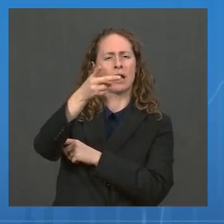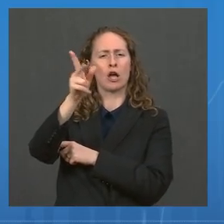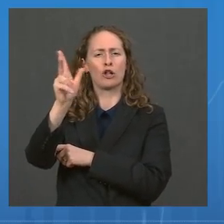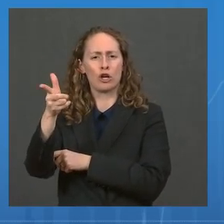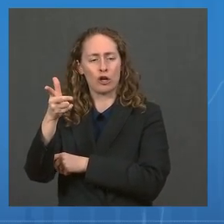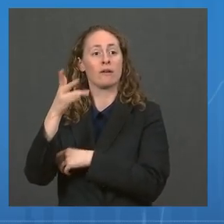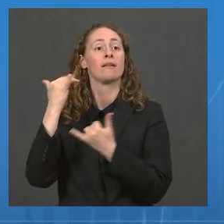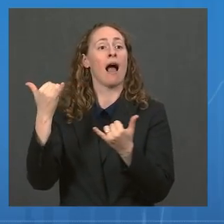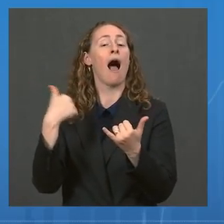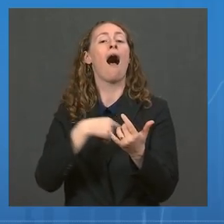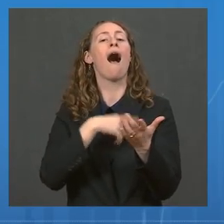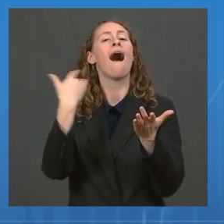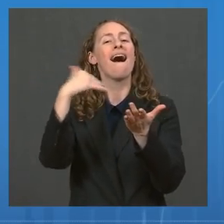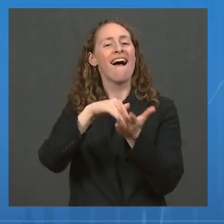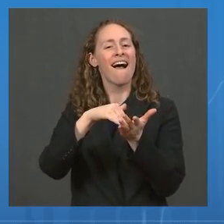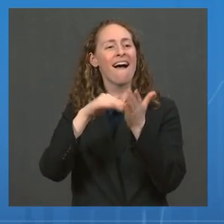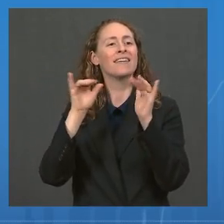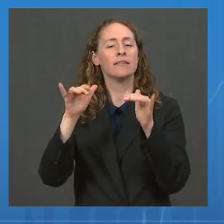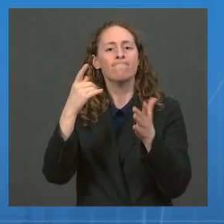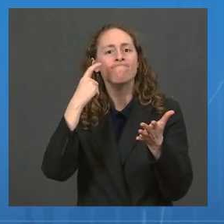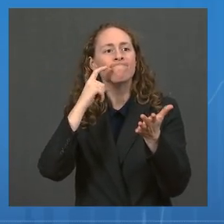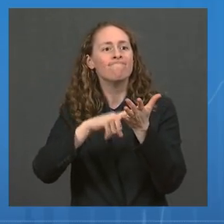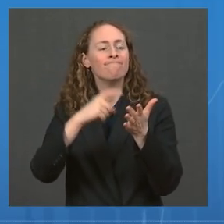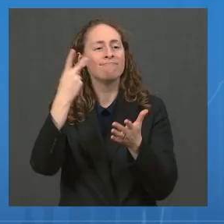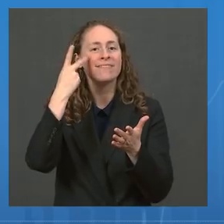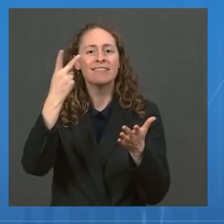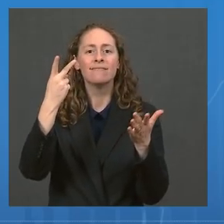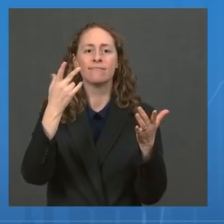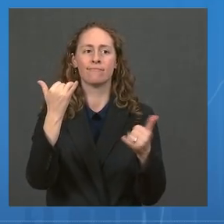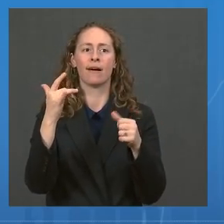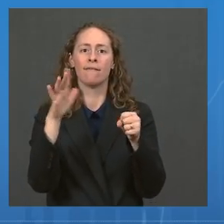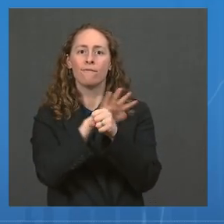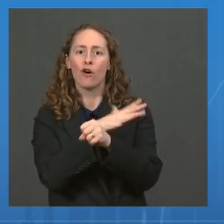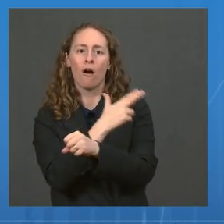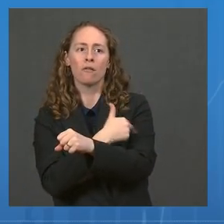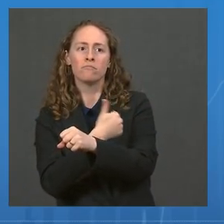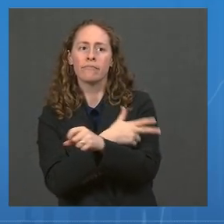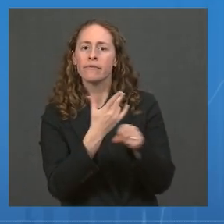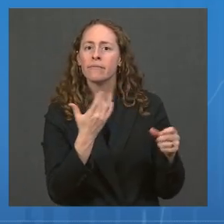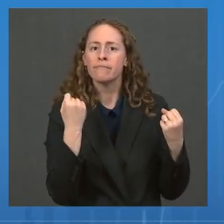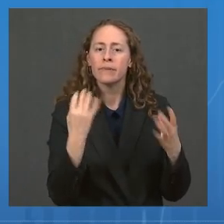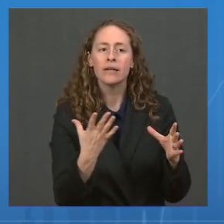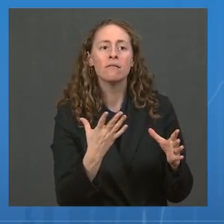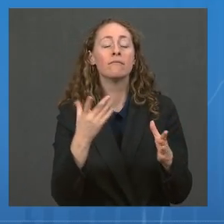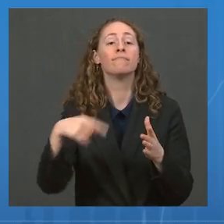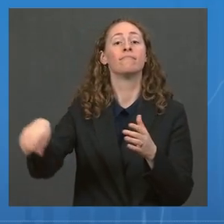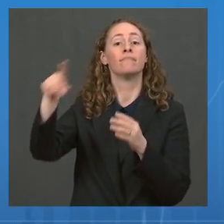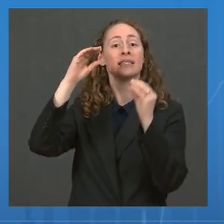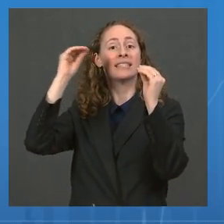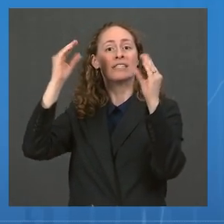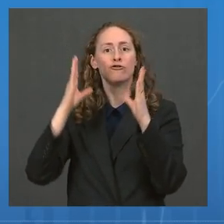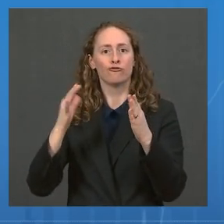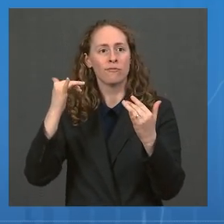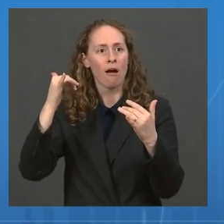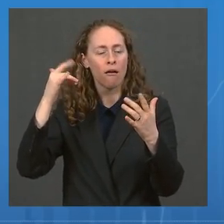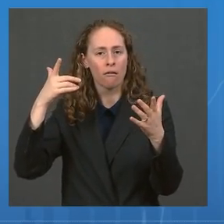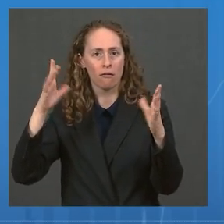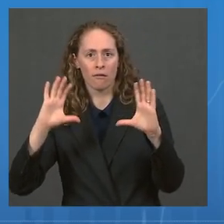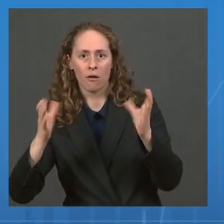Our teachers are facing uncertainty as they walk into the classroom, and I must do what I can to preserve the health across our nation.